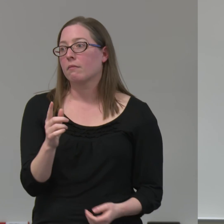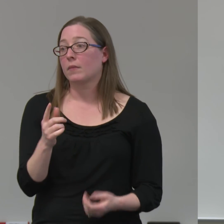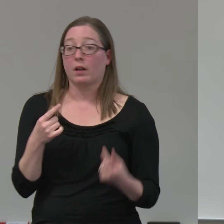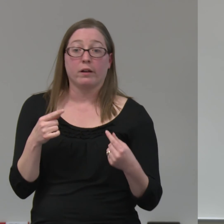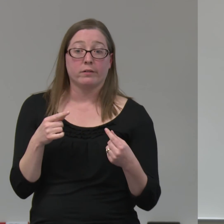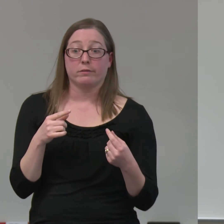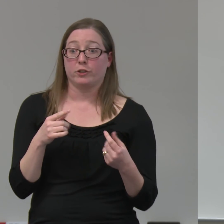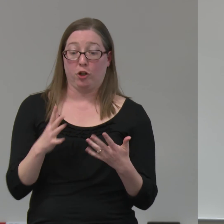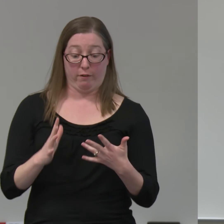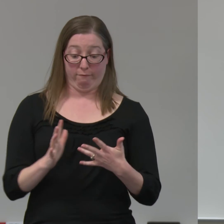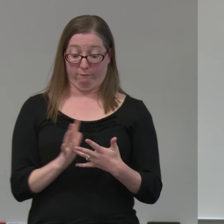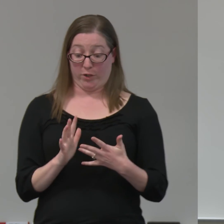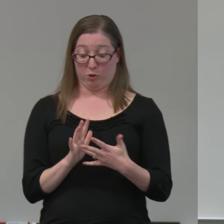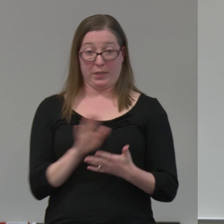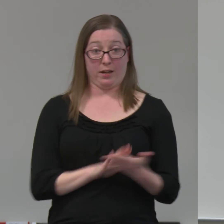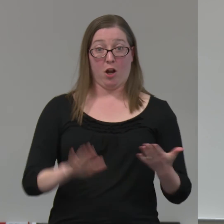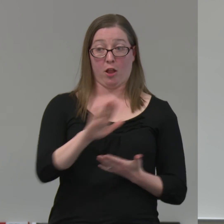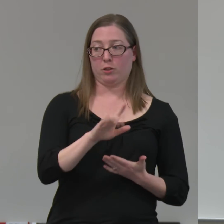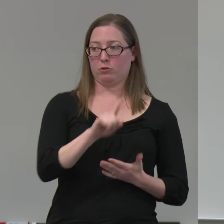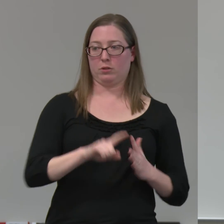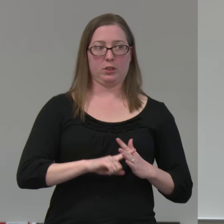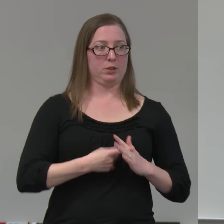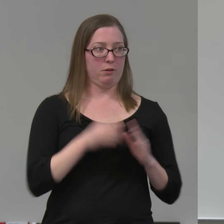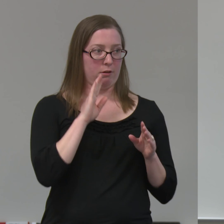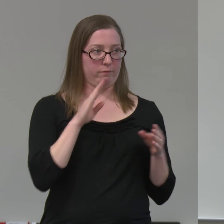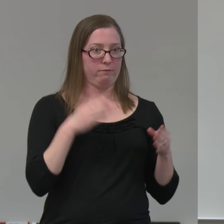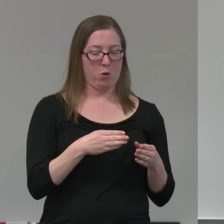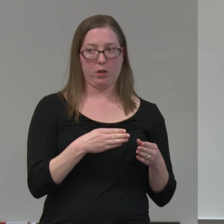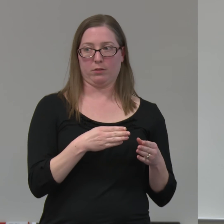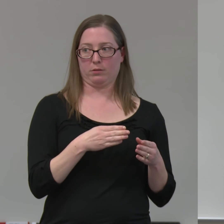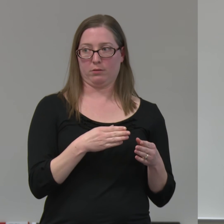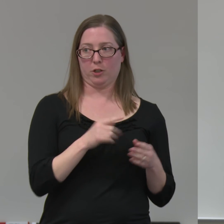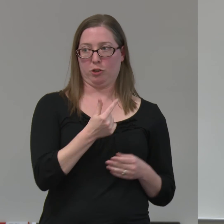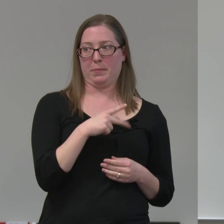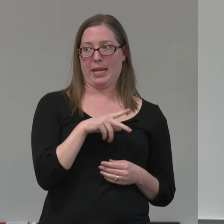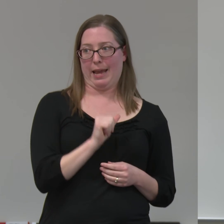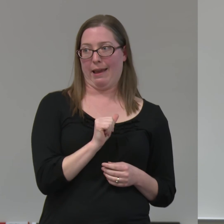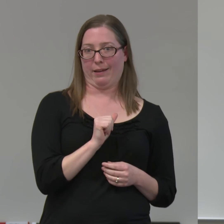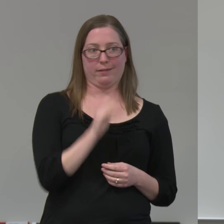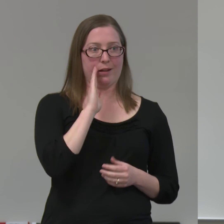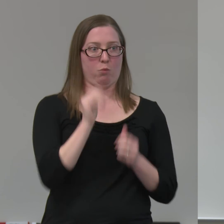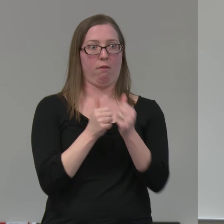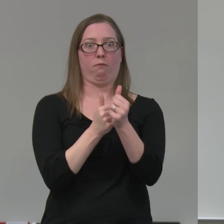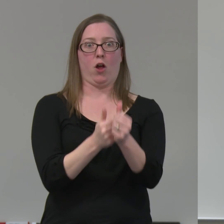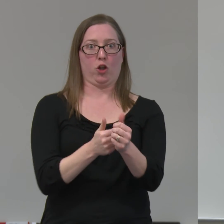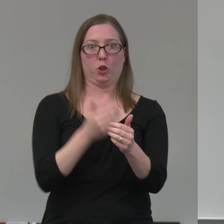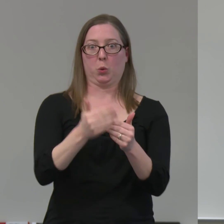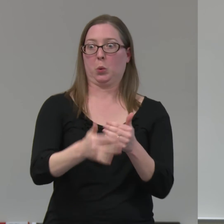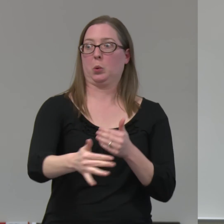when you're a freshman in college, not when you're a senior-- but that's going to follow you everywhere,